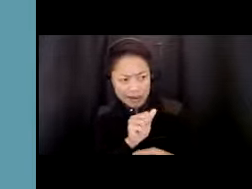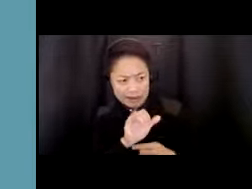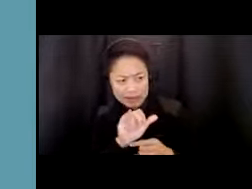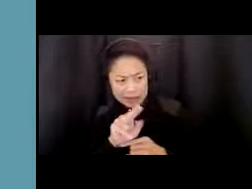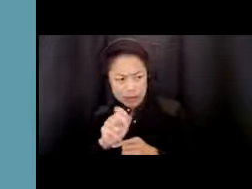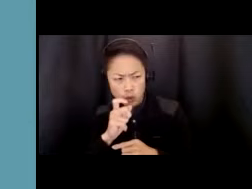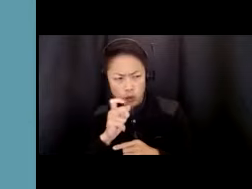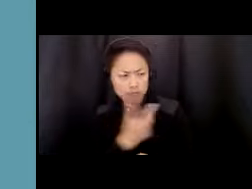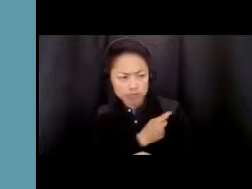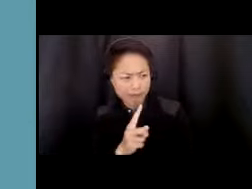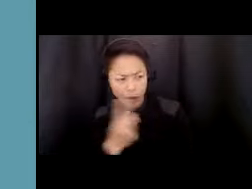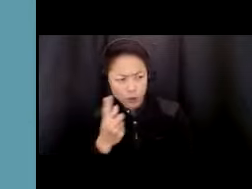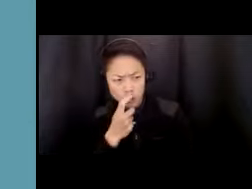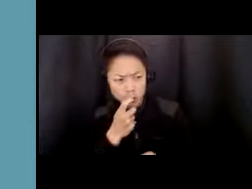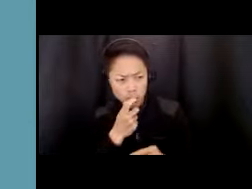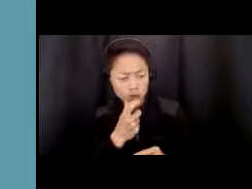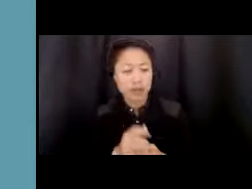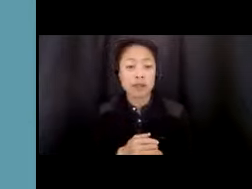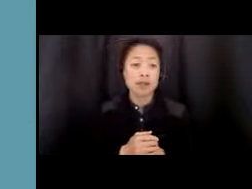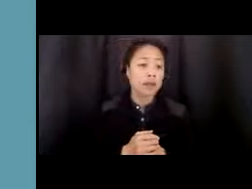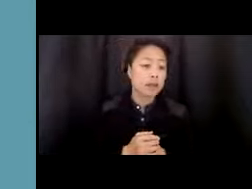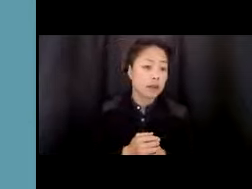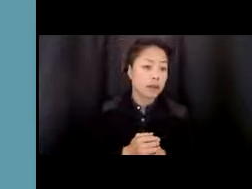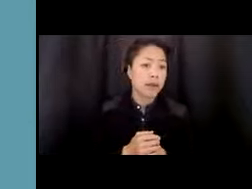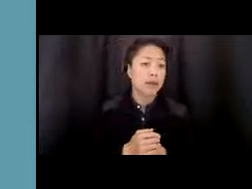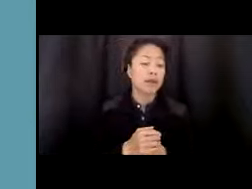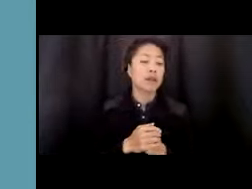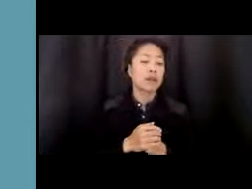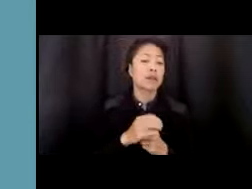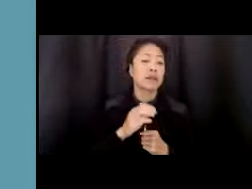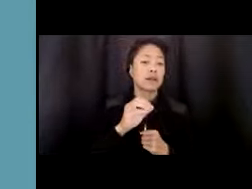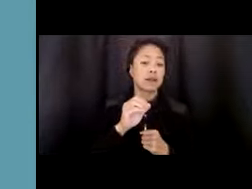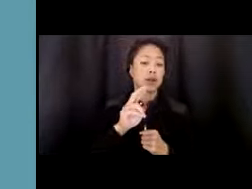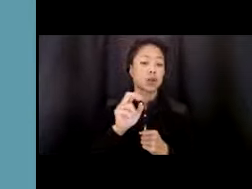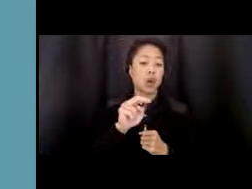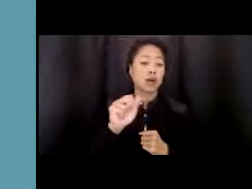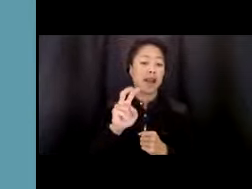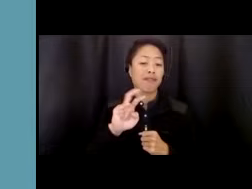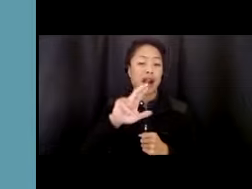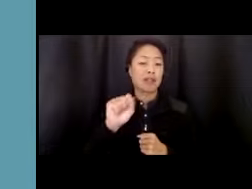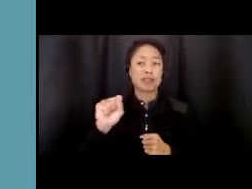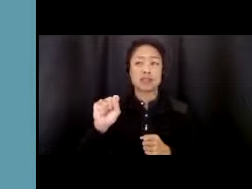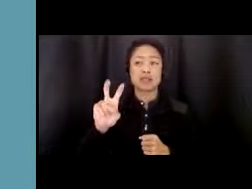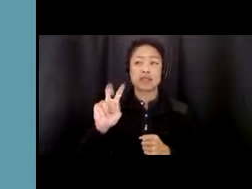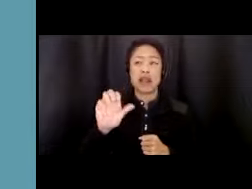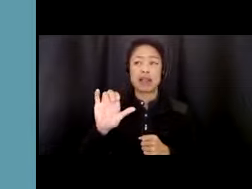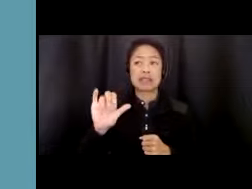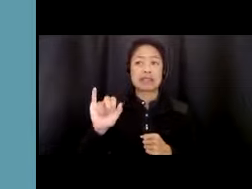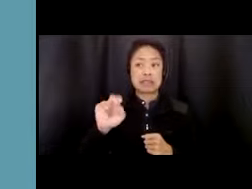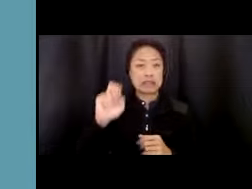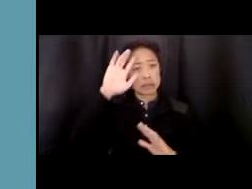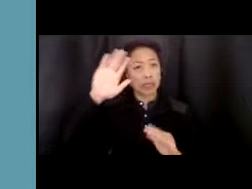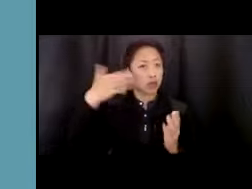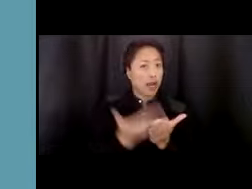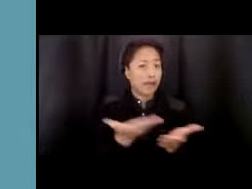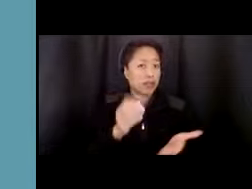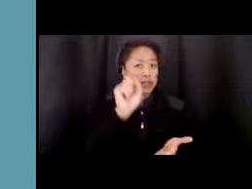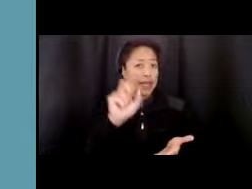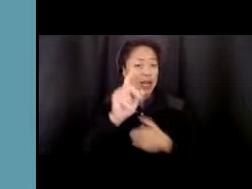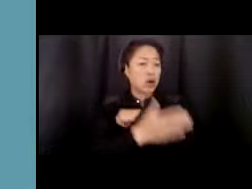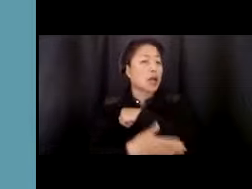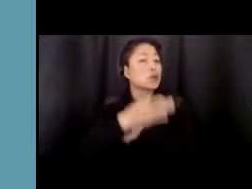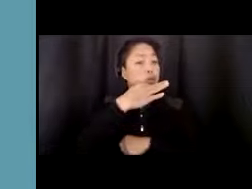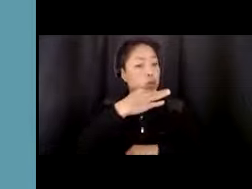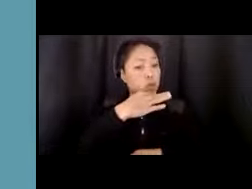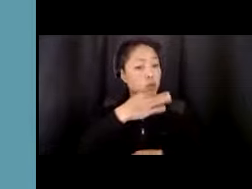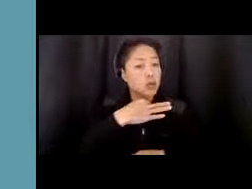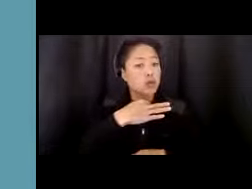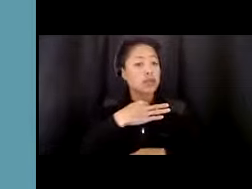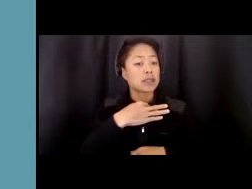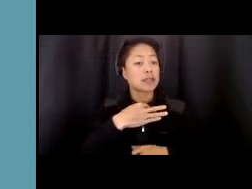The novel coronavirus vaccine is expected to arrive in San Diego county soon. Distribution of the